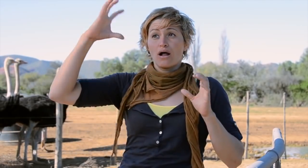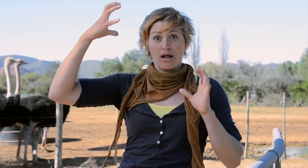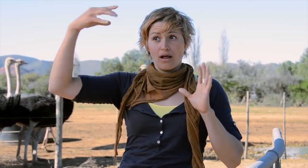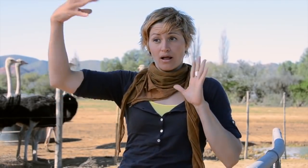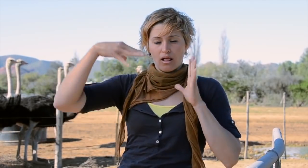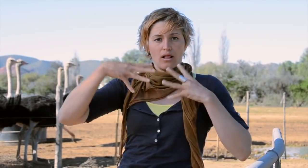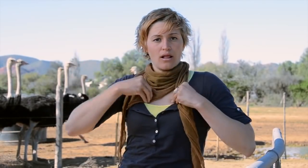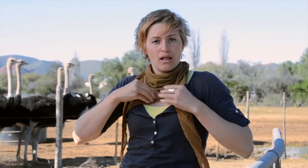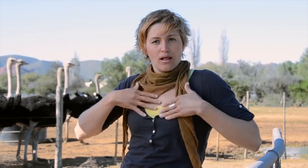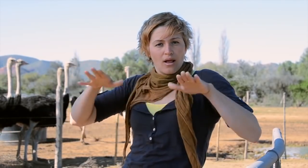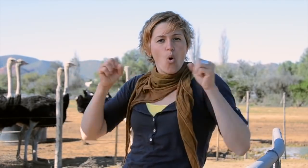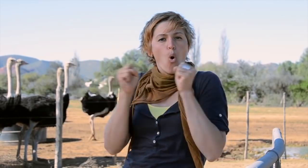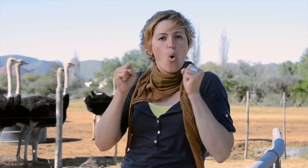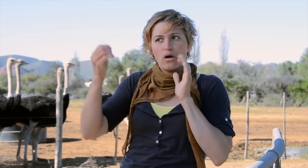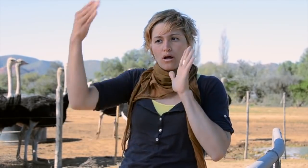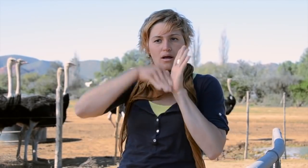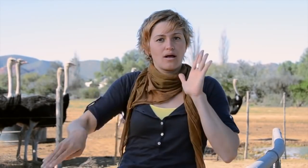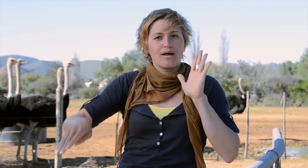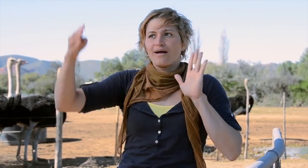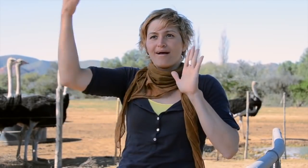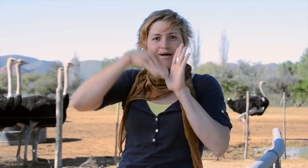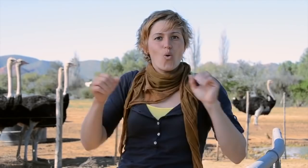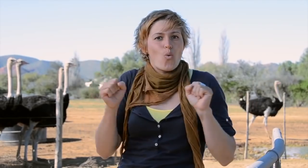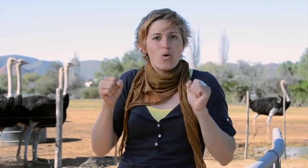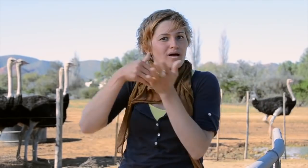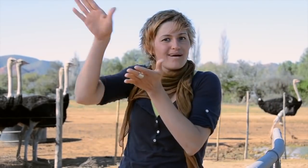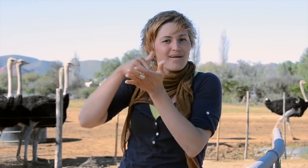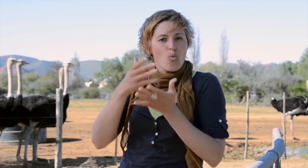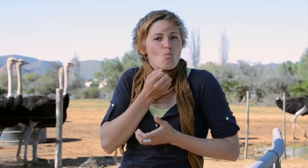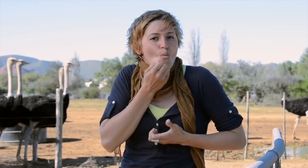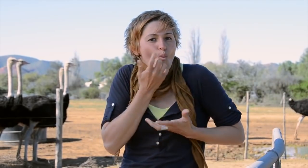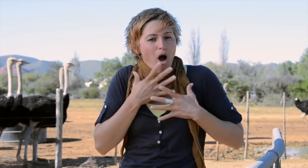The feathers themselves don’t consist of any oil,